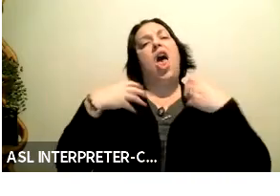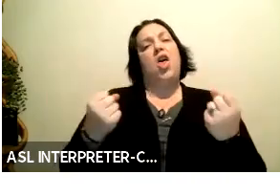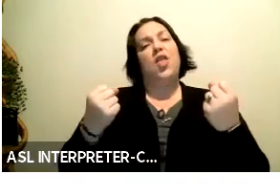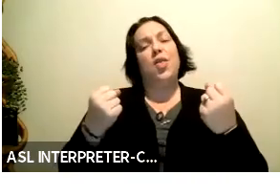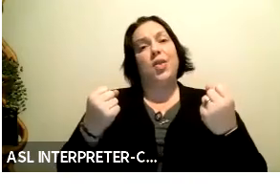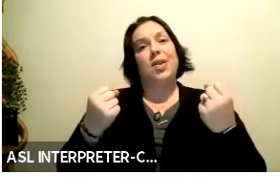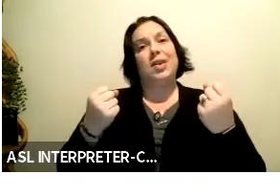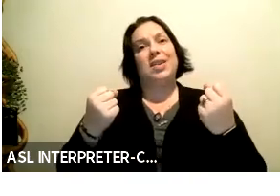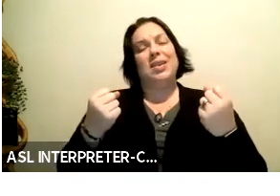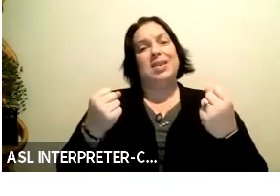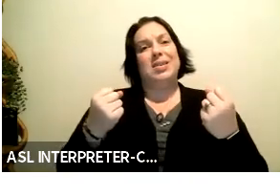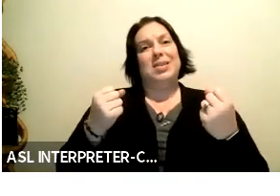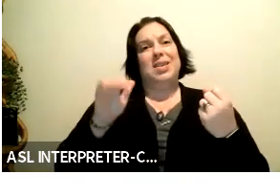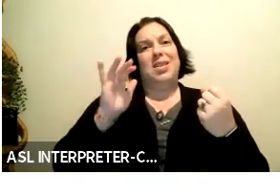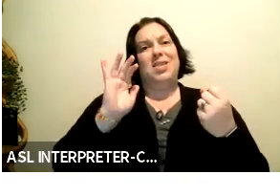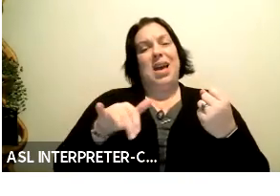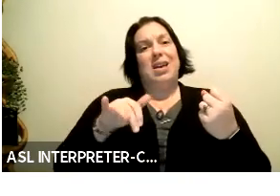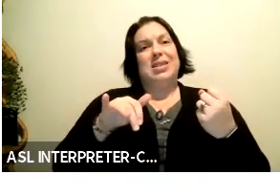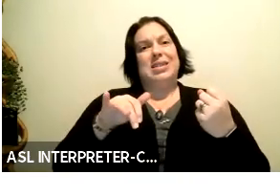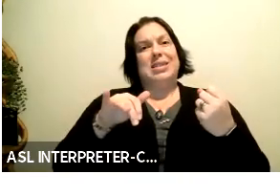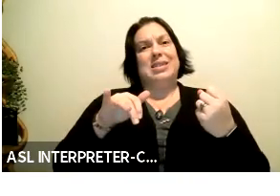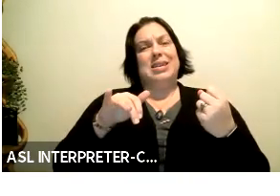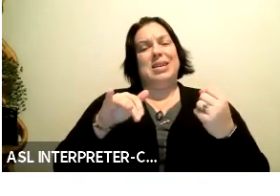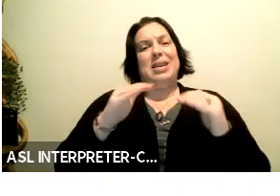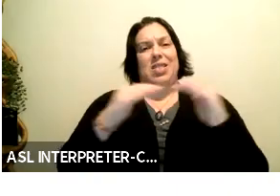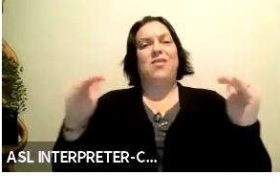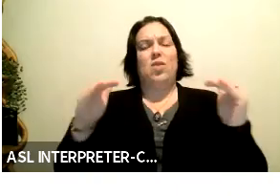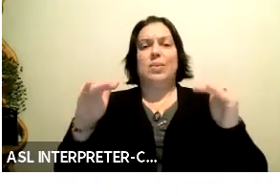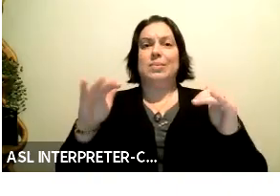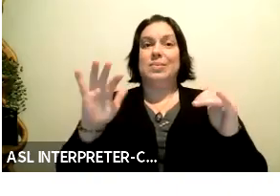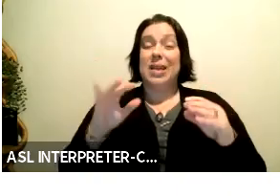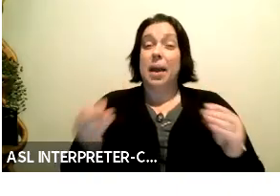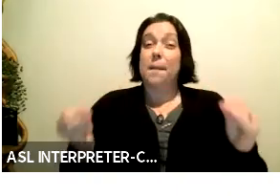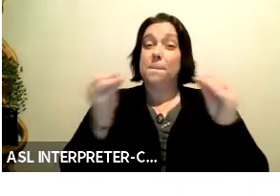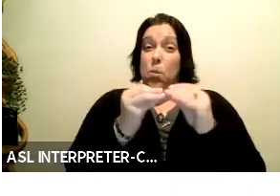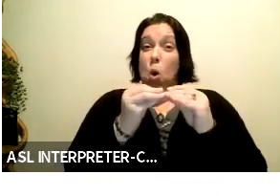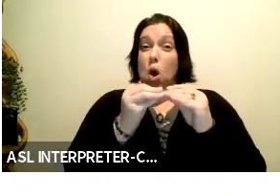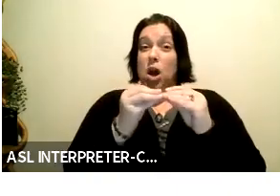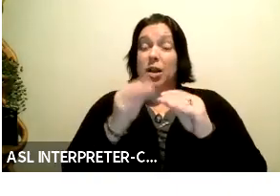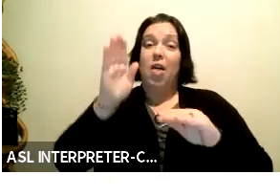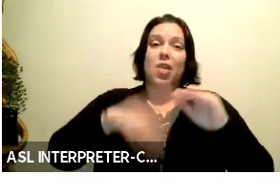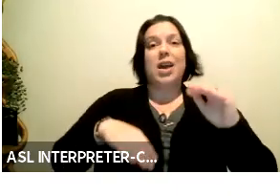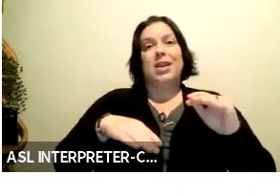and it's 20 times larger than the public health department. But because the Colorado Department of